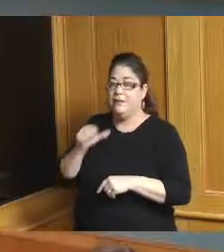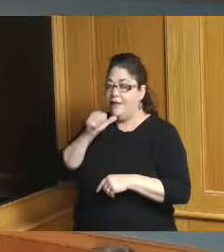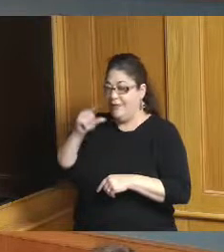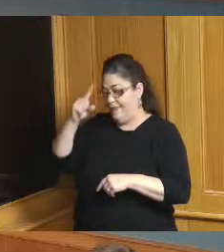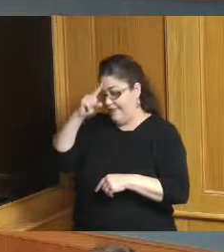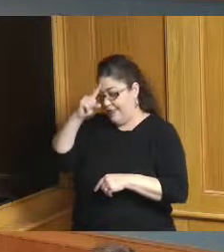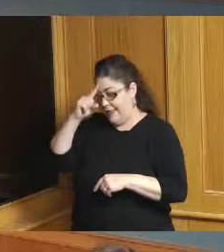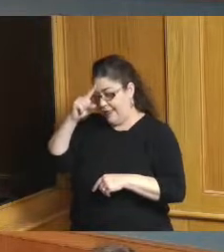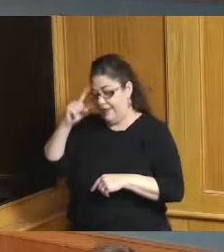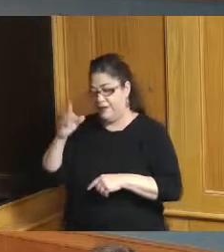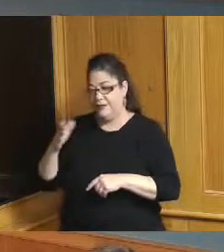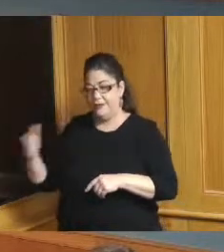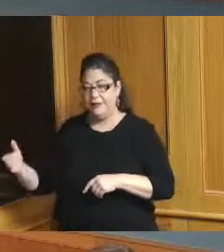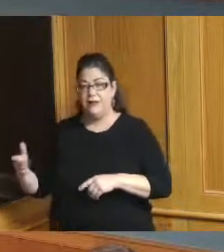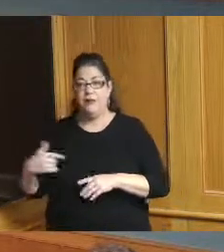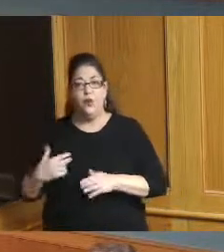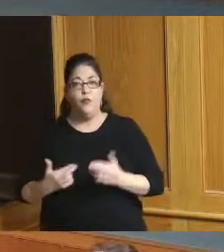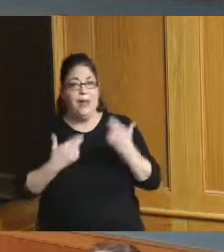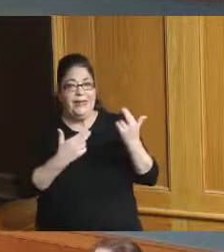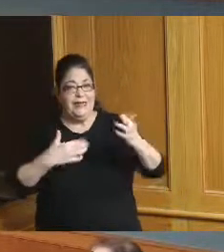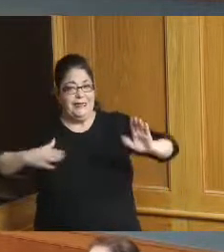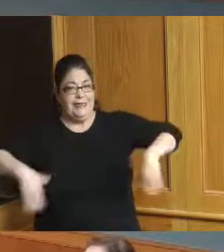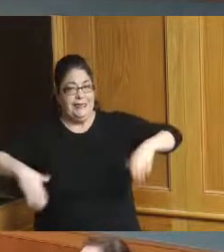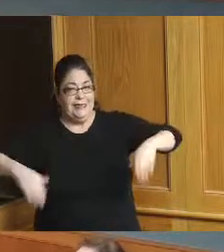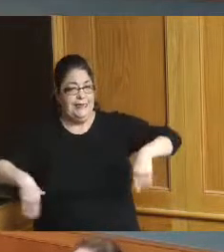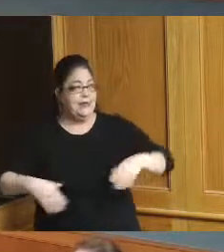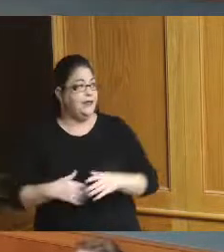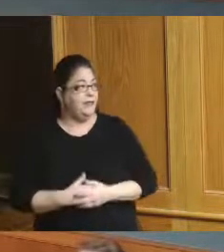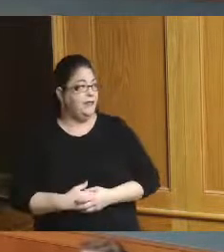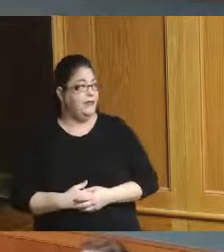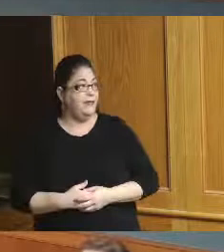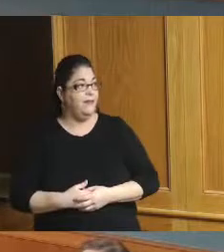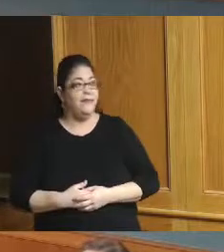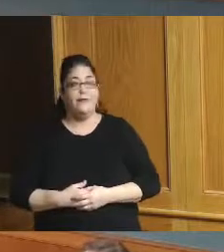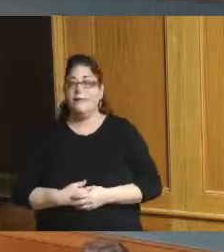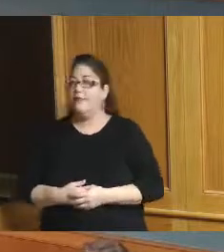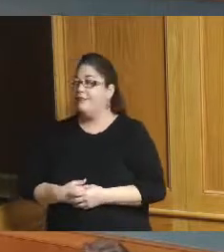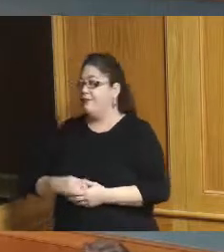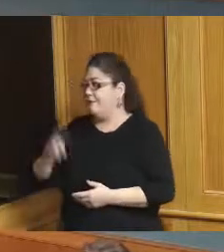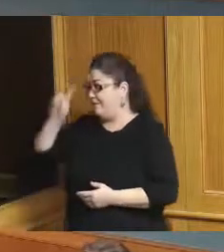to recommendations oh okay I'm sorry did you have any addition I did I wanted to ask about